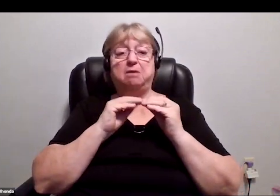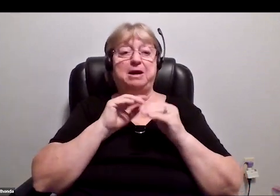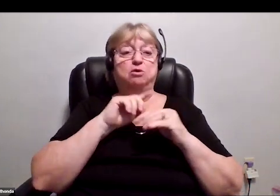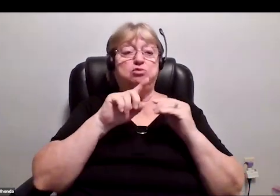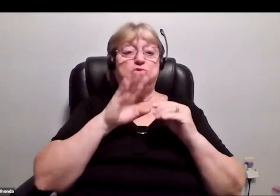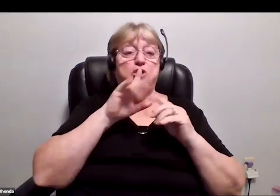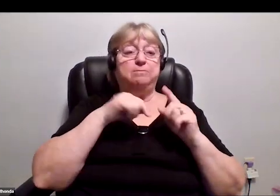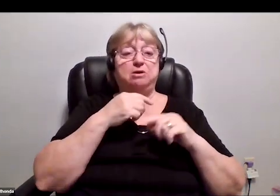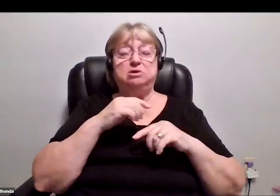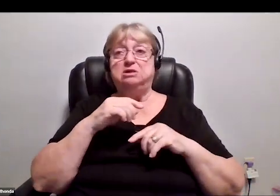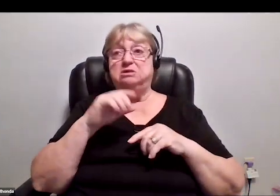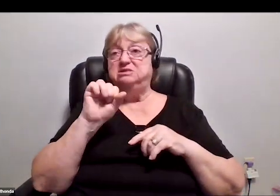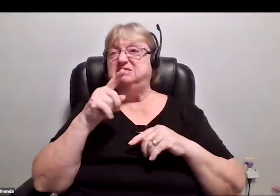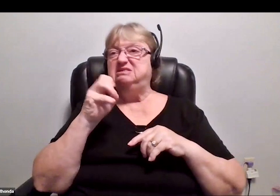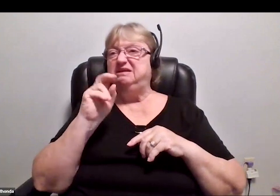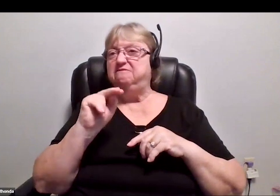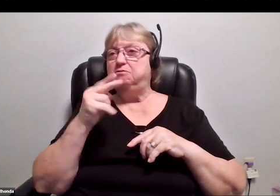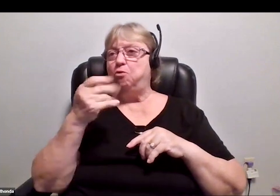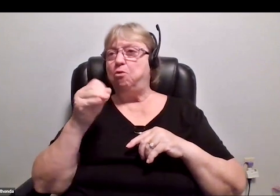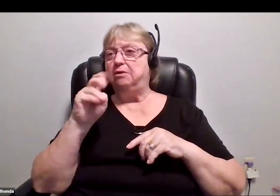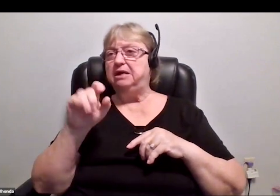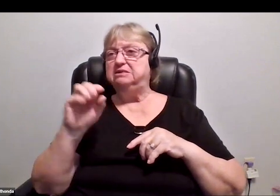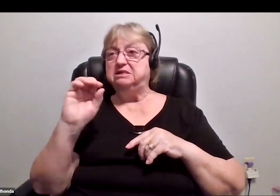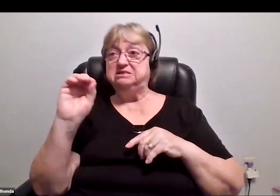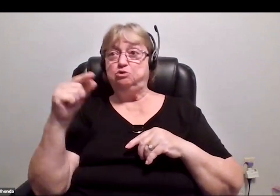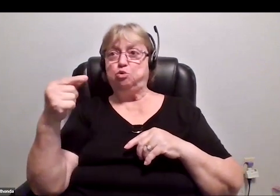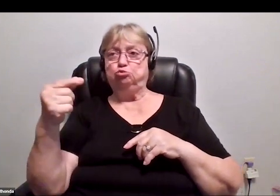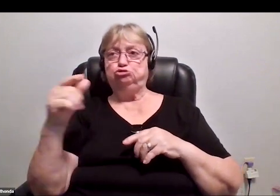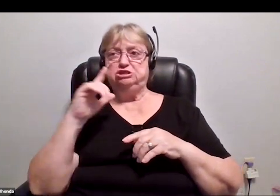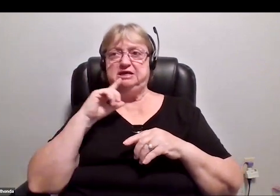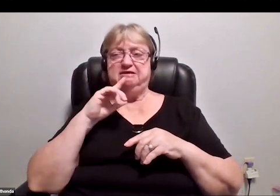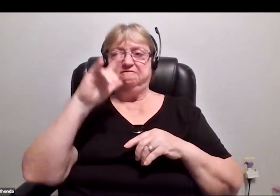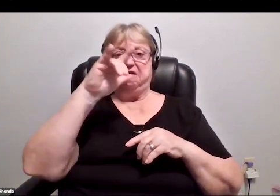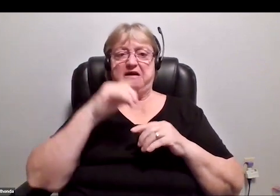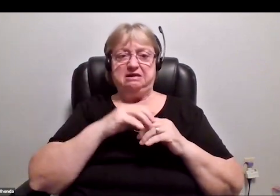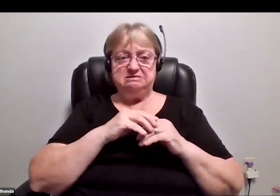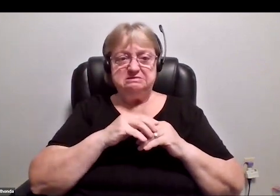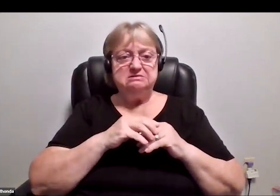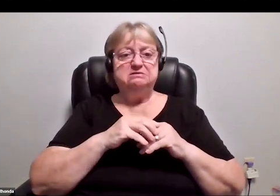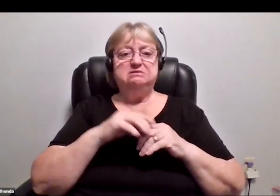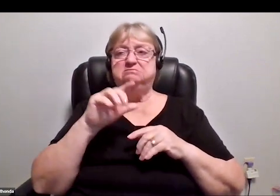zero-g flight in 2007. In 2017, of course, we got the Deaf Poets Society issue